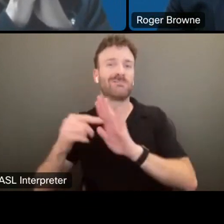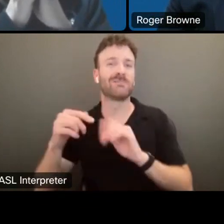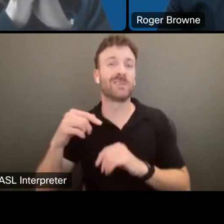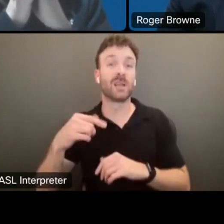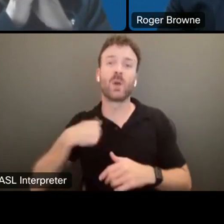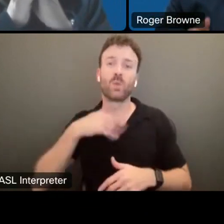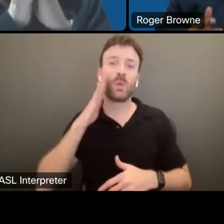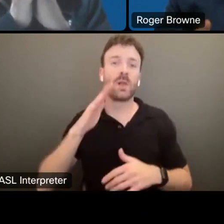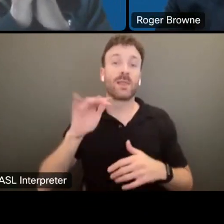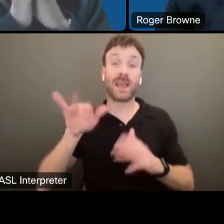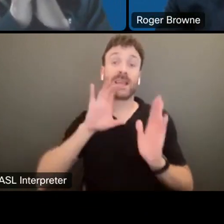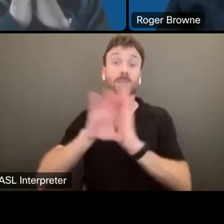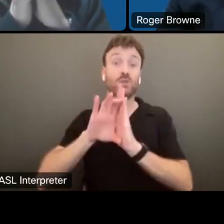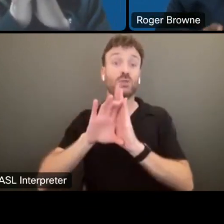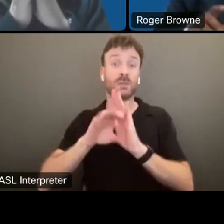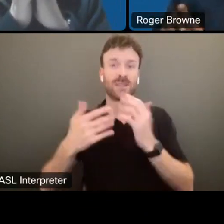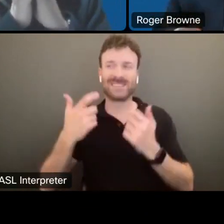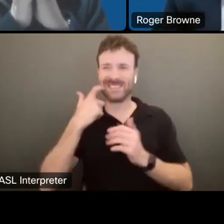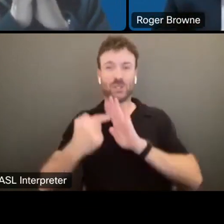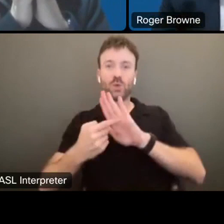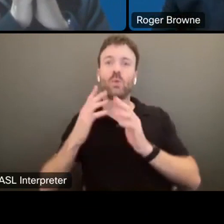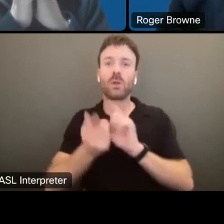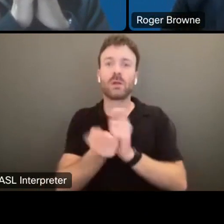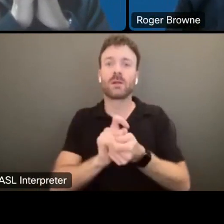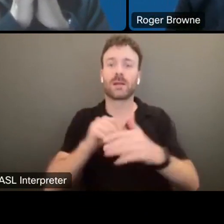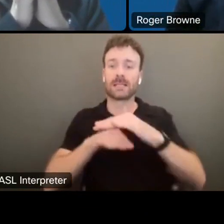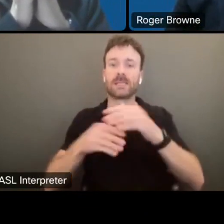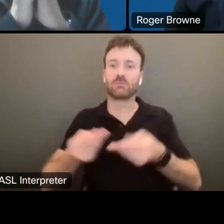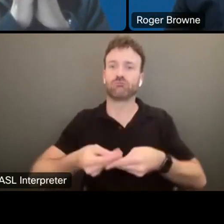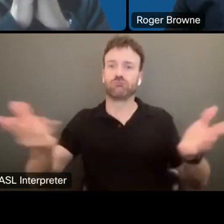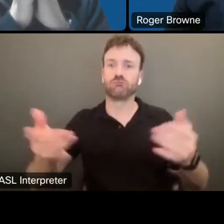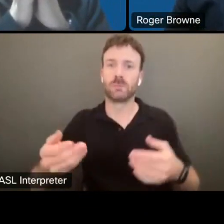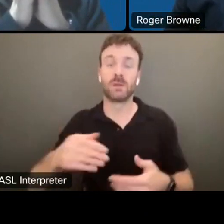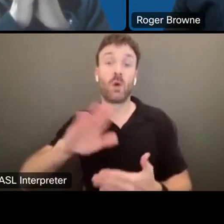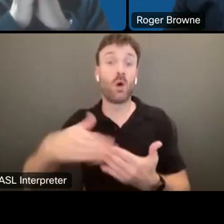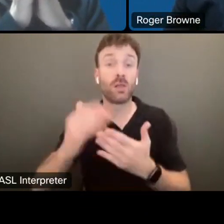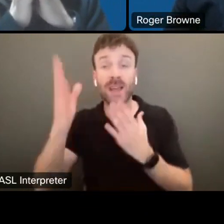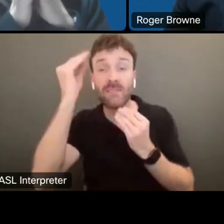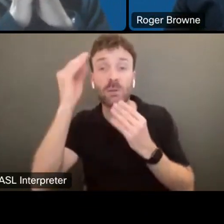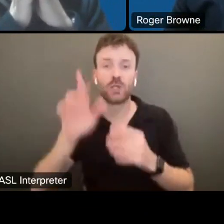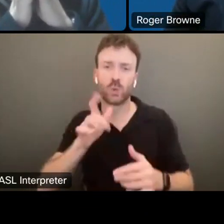image available after the town hall that provides all that detail that you're asking for about who does what.